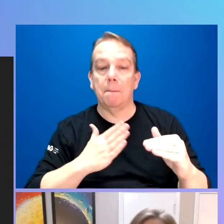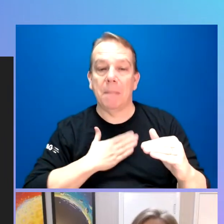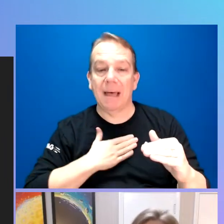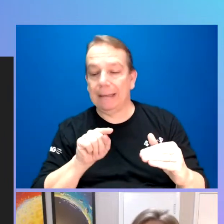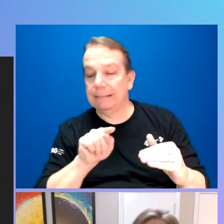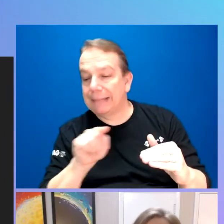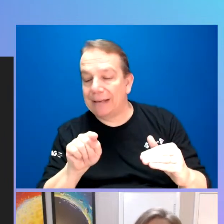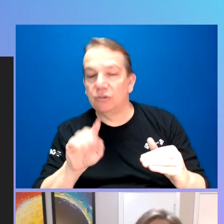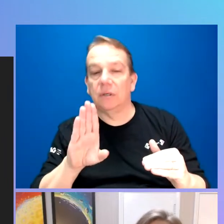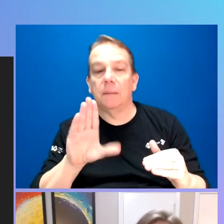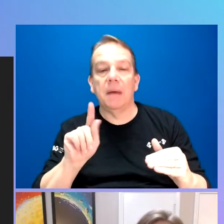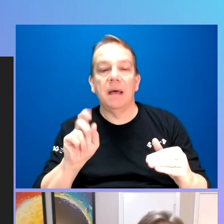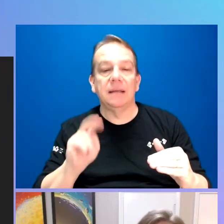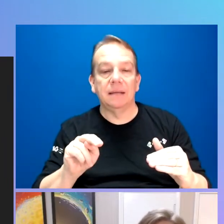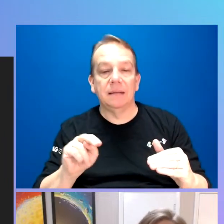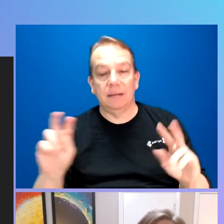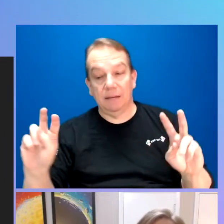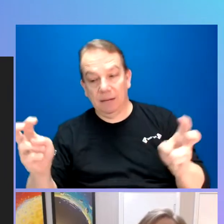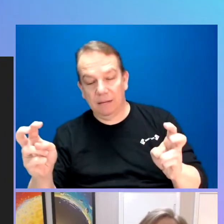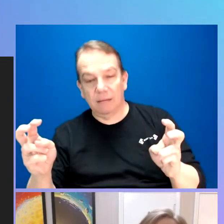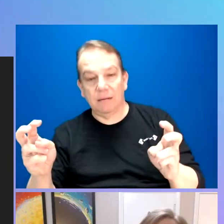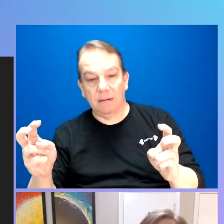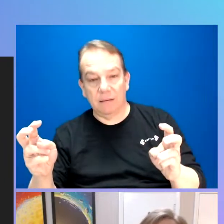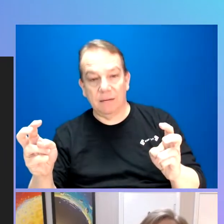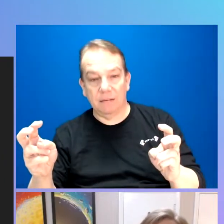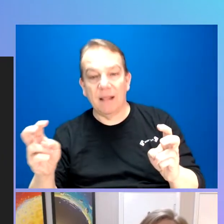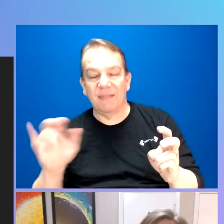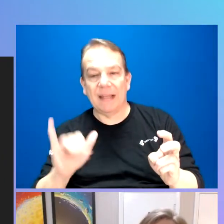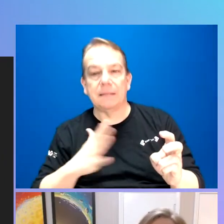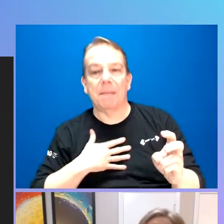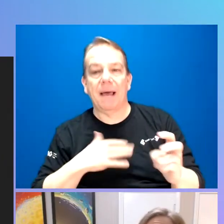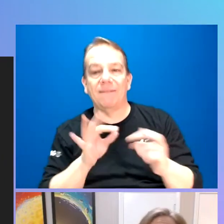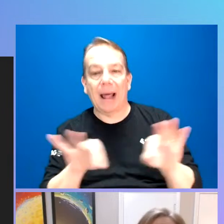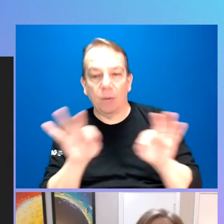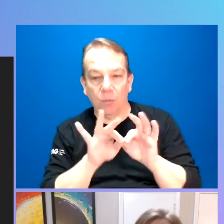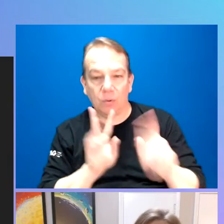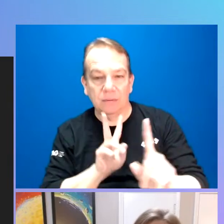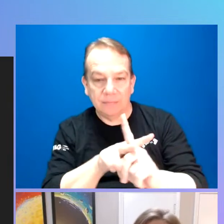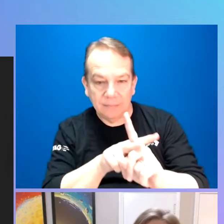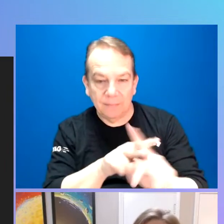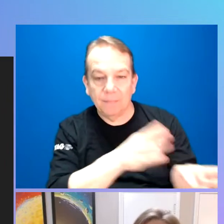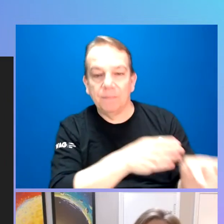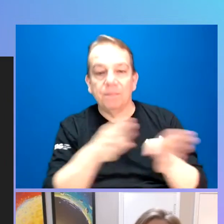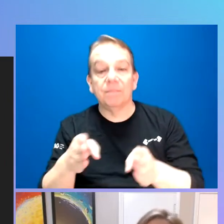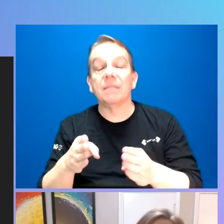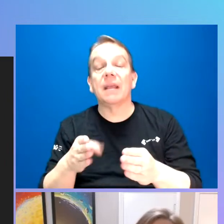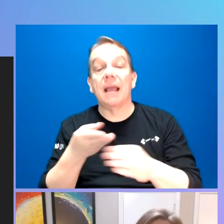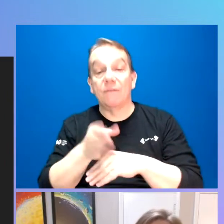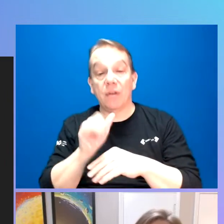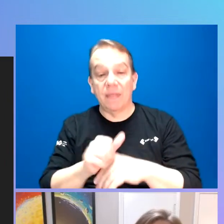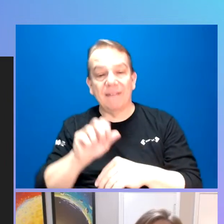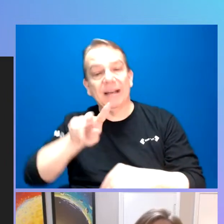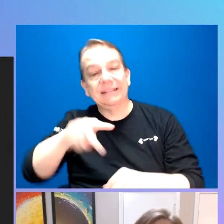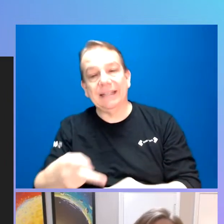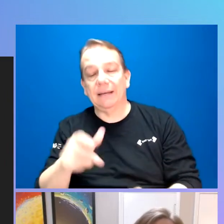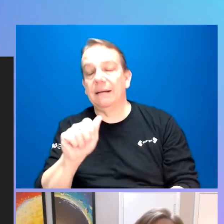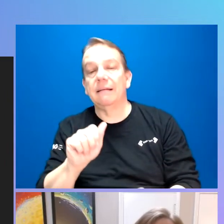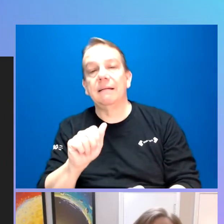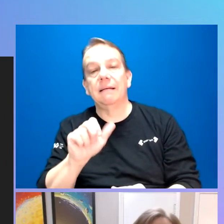value. That's inside of quotation marks. And then right after that attribute I have a